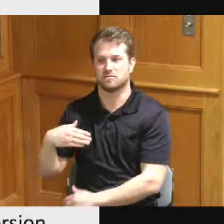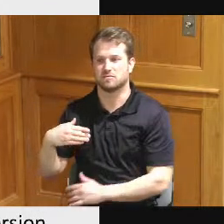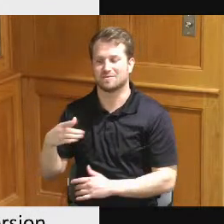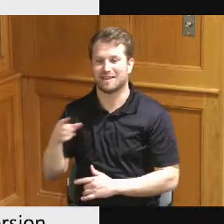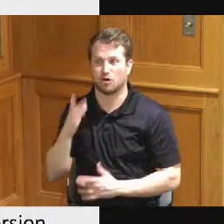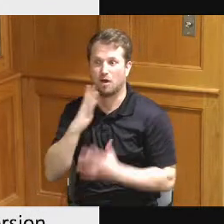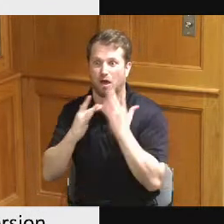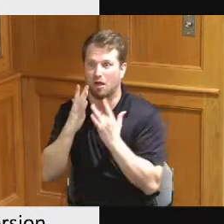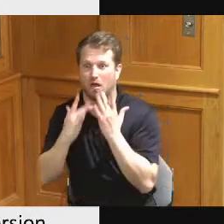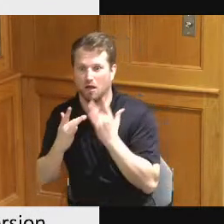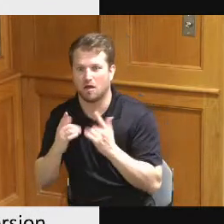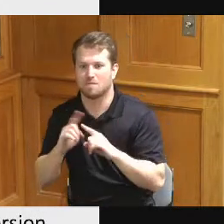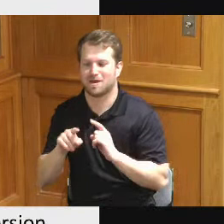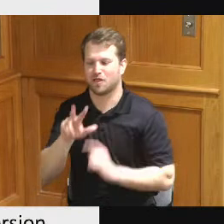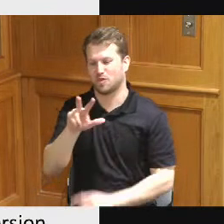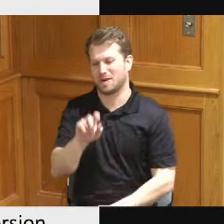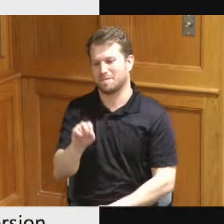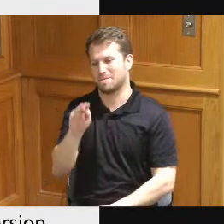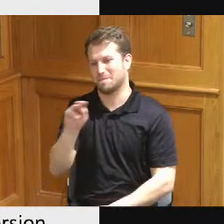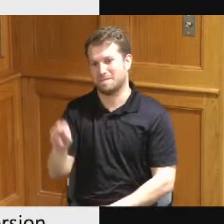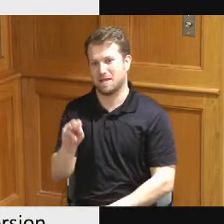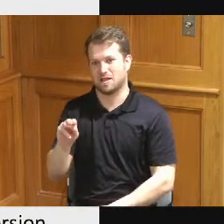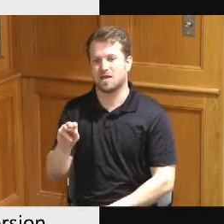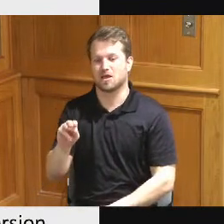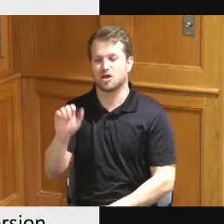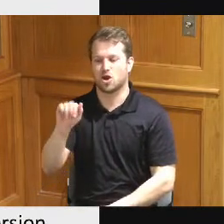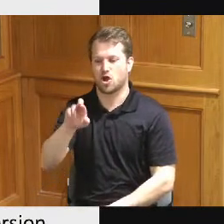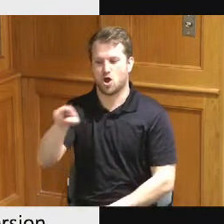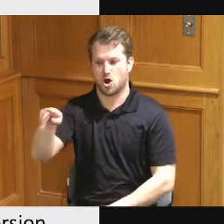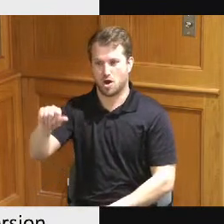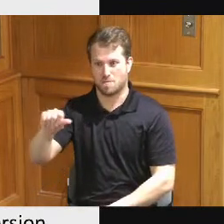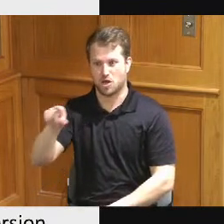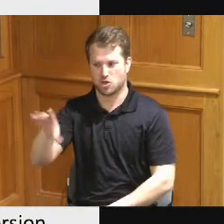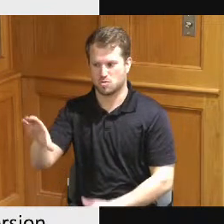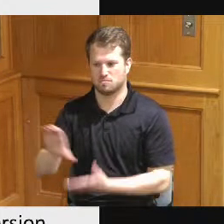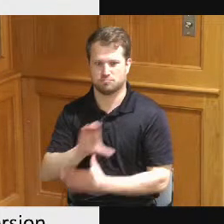the three million dollars in ARPA funding you all put into the shelter diversion program which 95